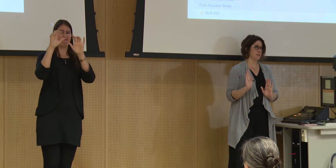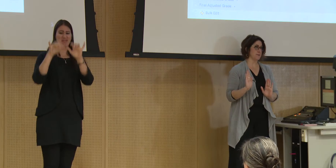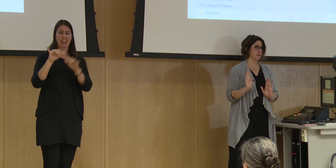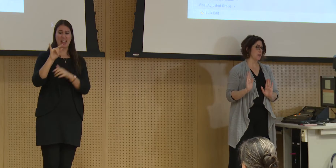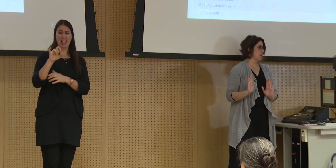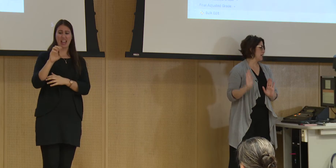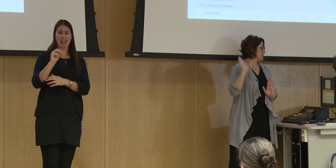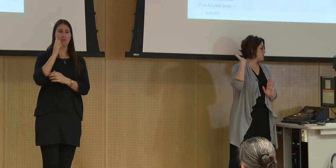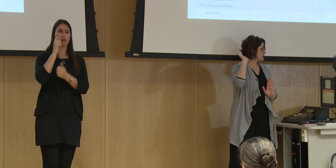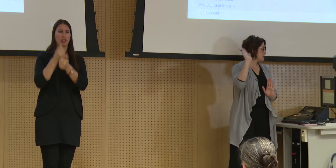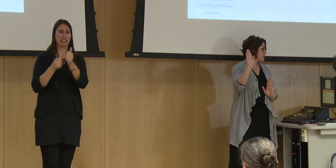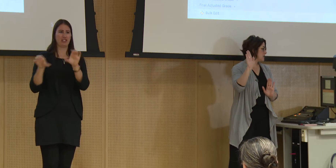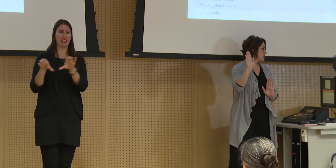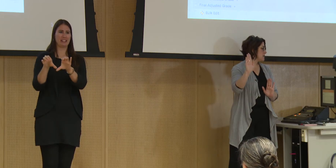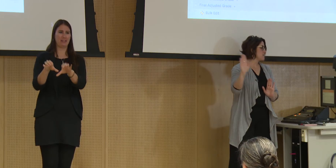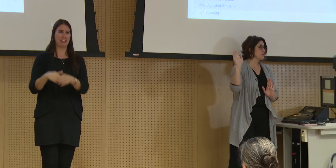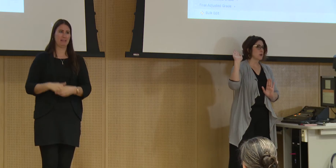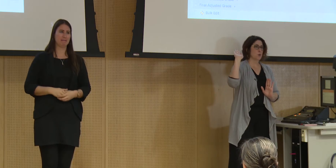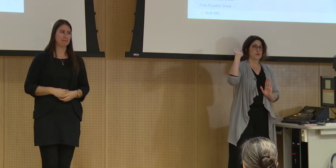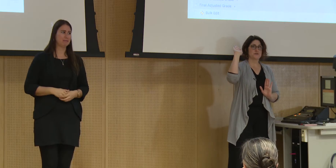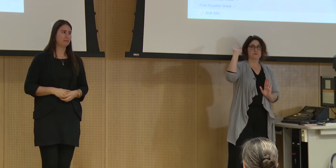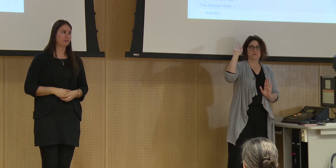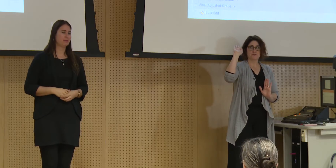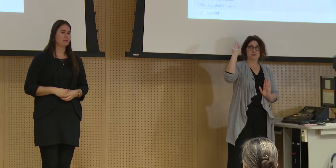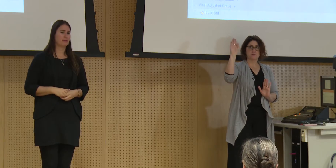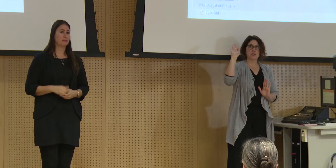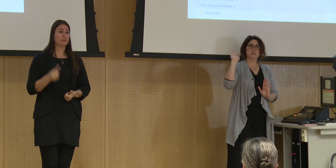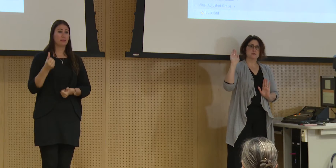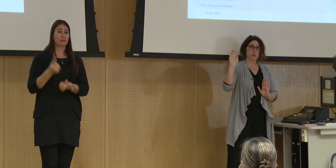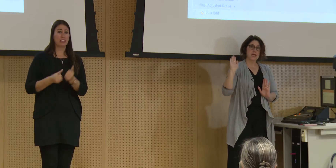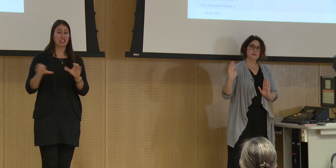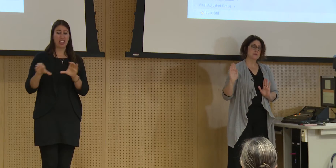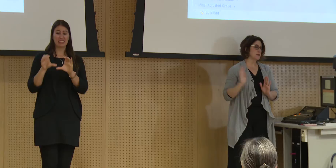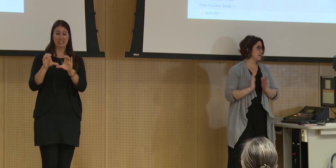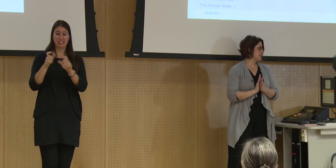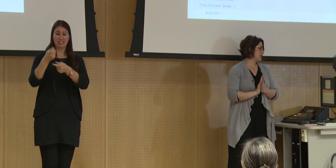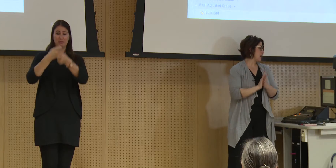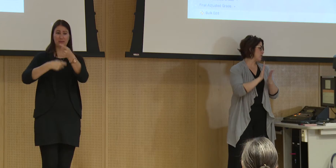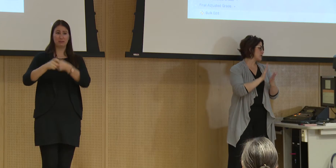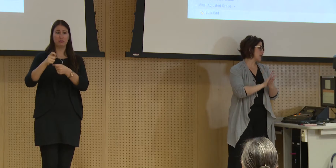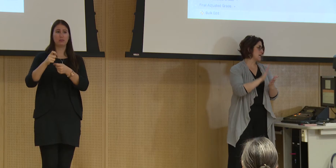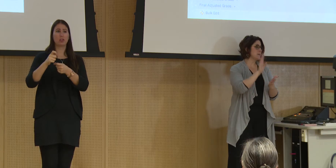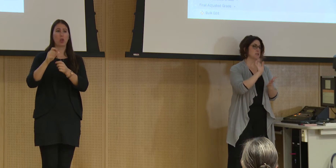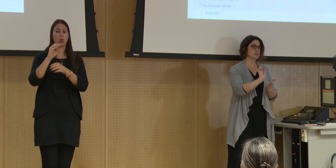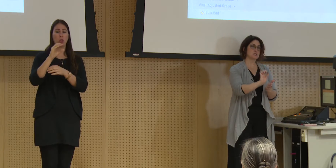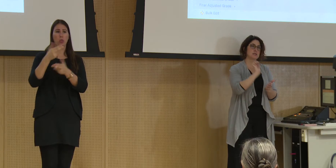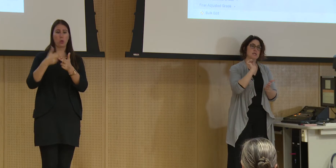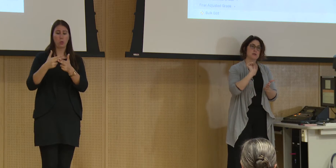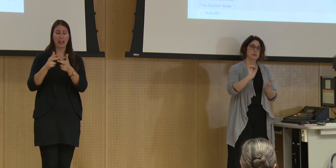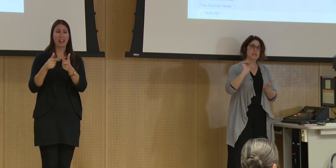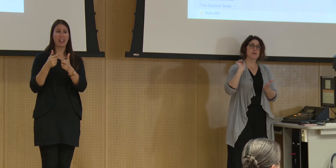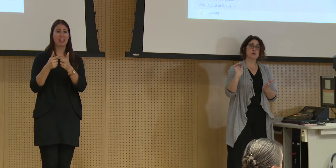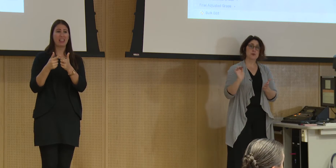Each activity was, she plugged in the weight. And now over time as she's putting in the grades